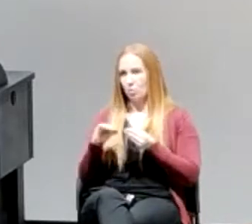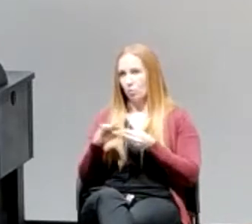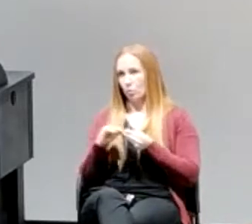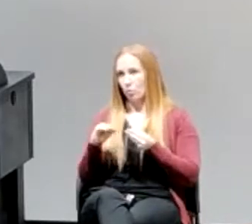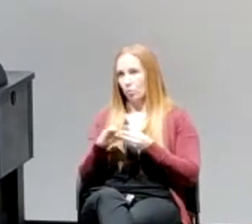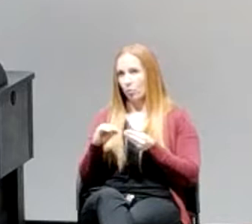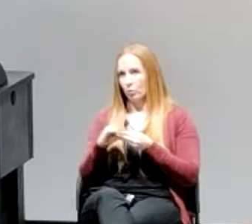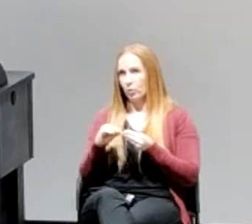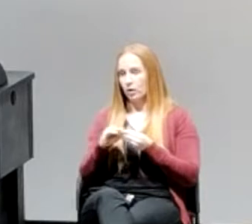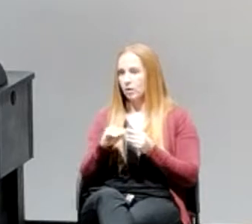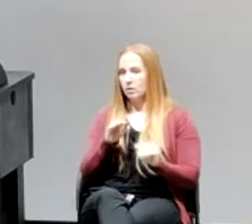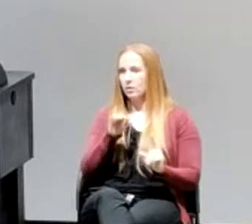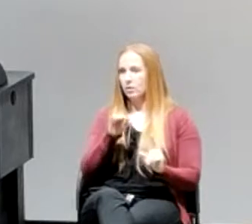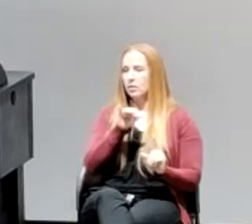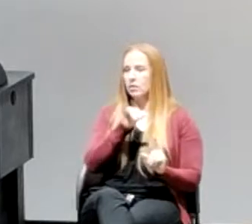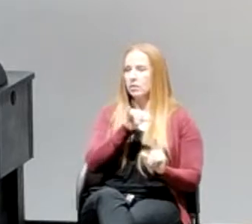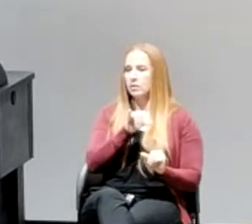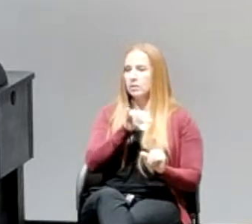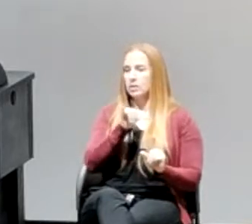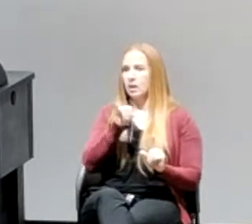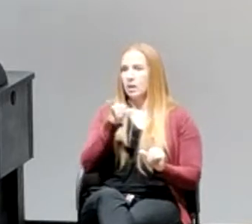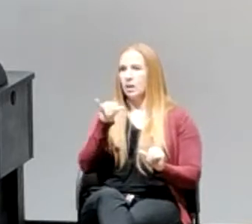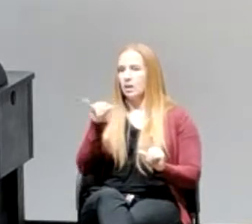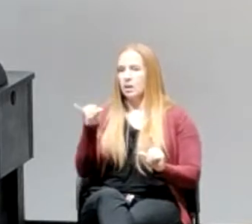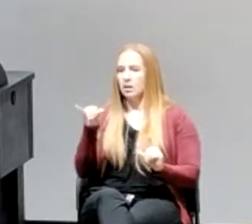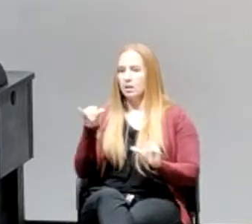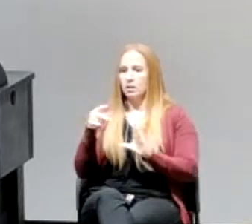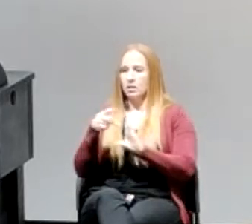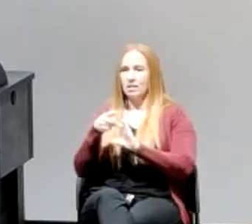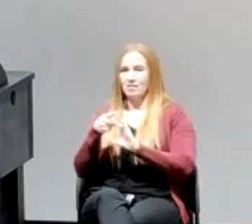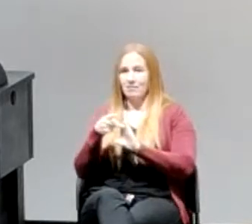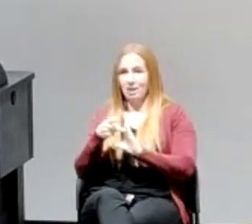plane in this country took all of our imagination and innovation and took 40 years.